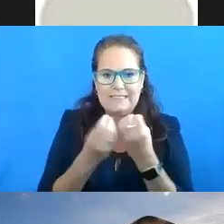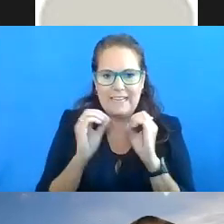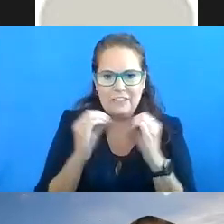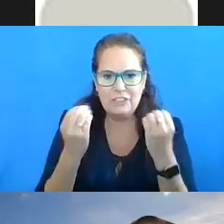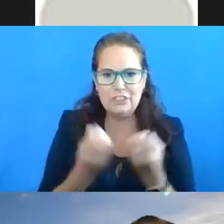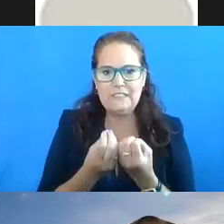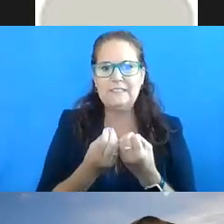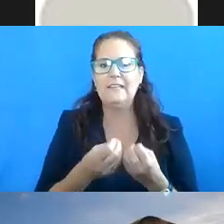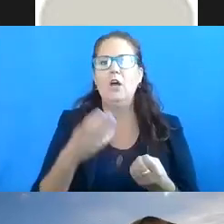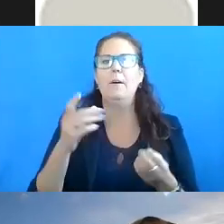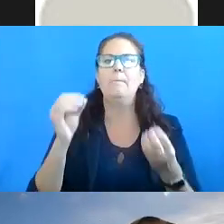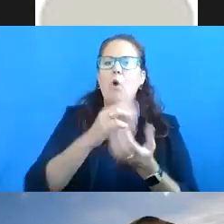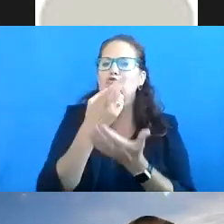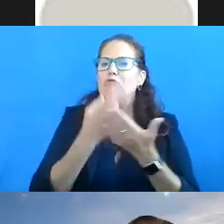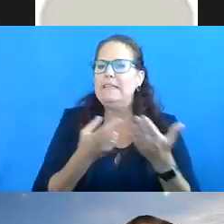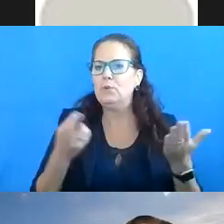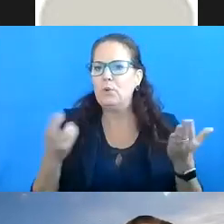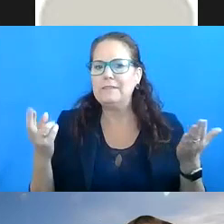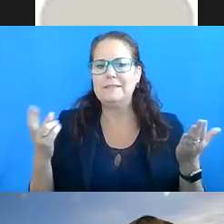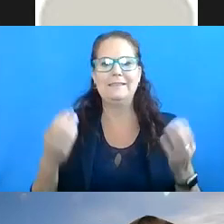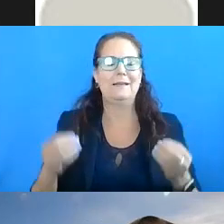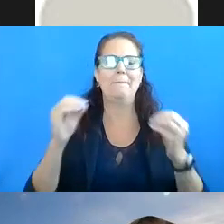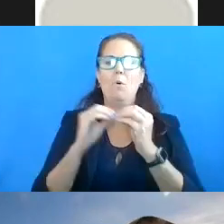there is more resources being shared, there is more equity in your project.